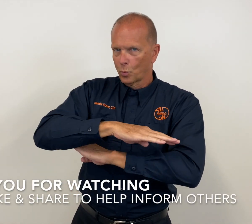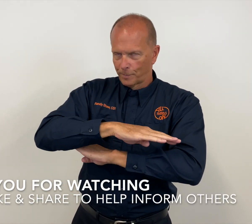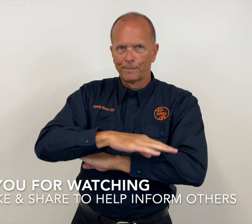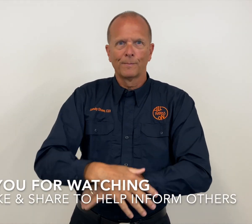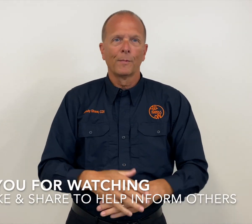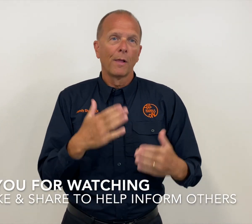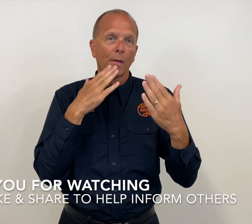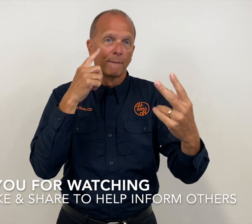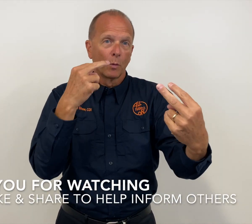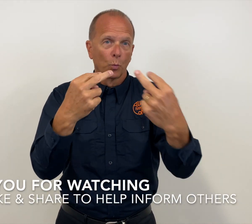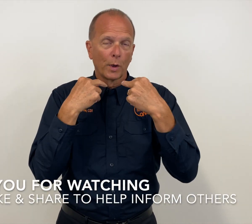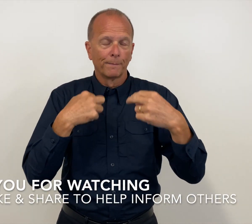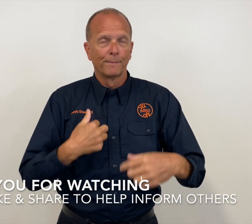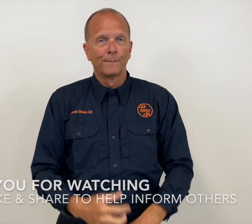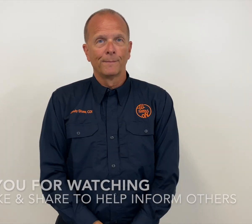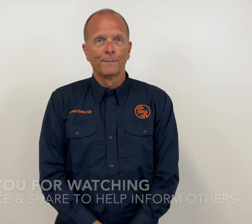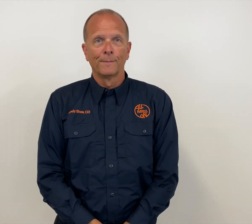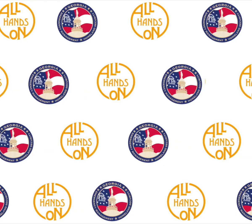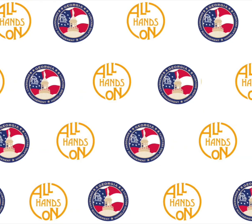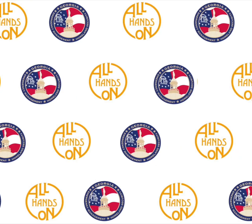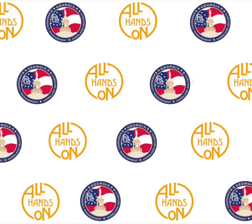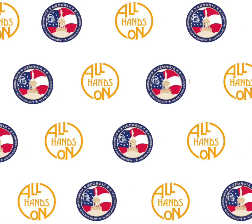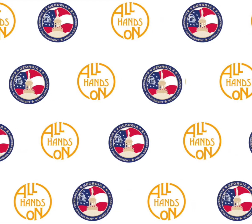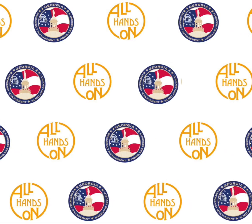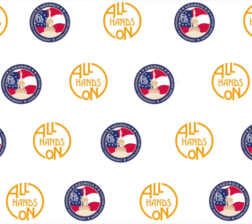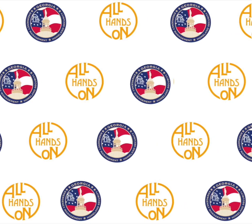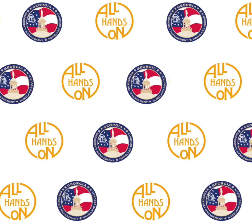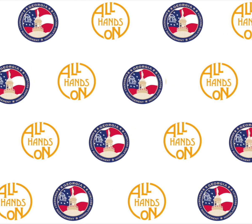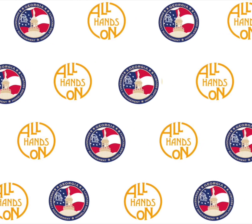and share this video to help inform others